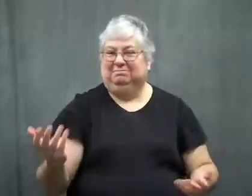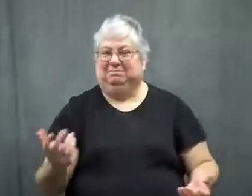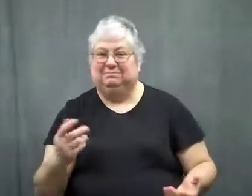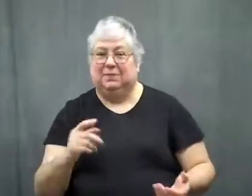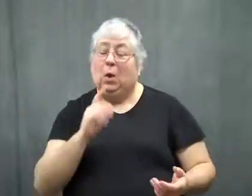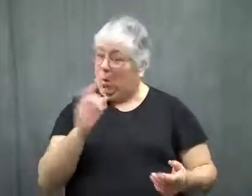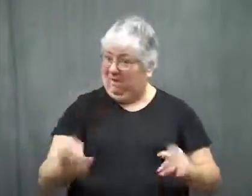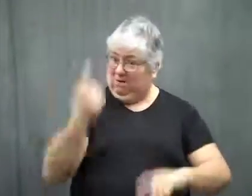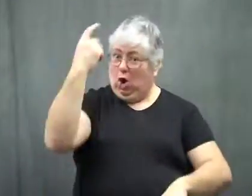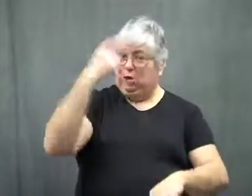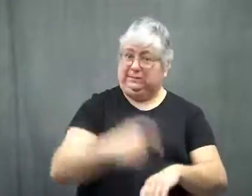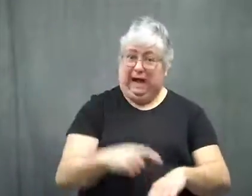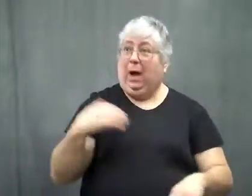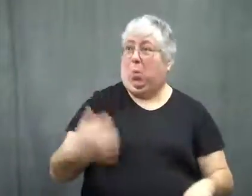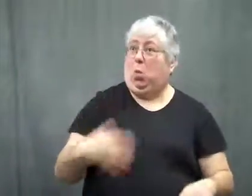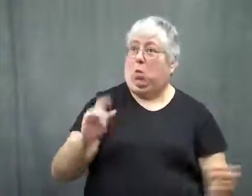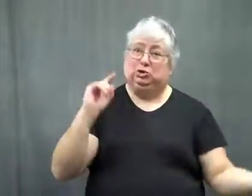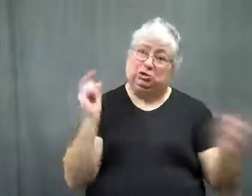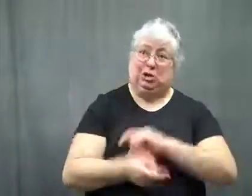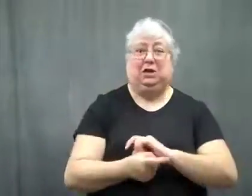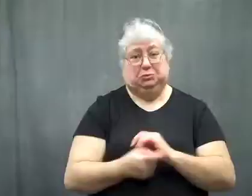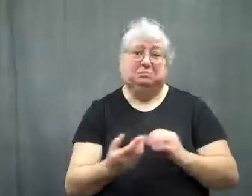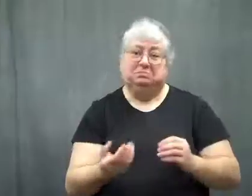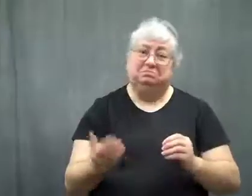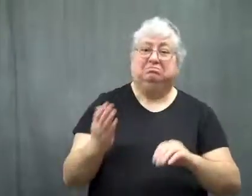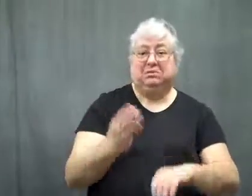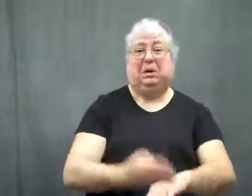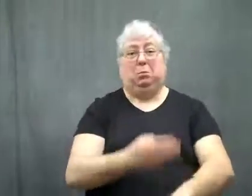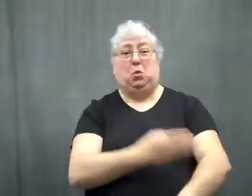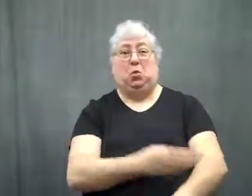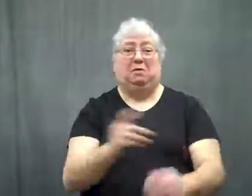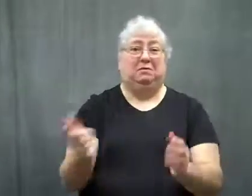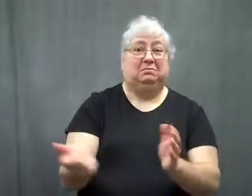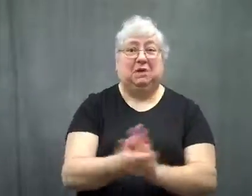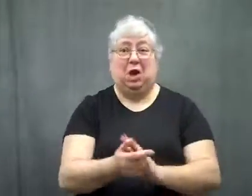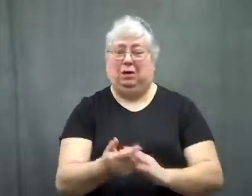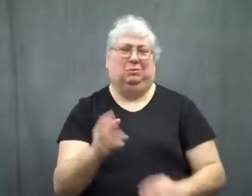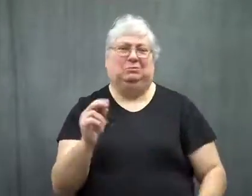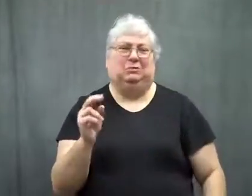This isn't the first time this change has been made.